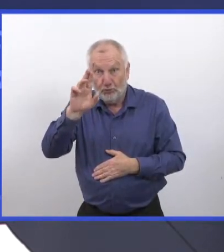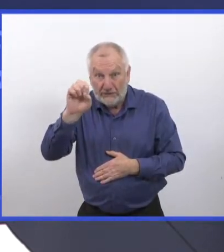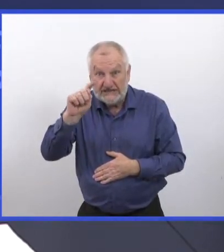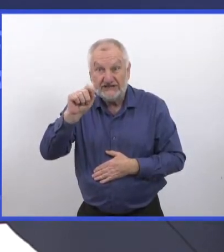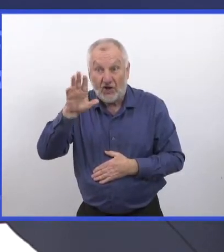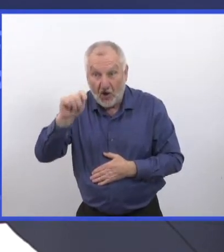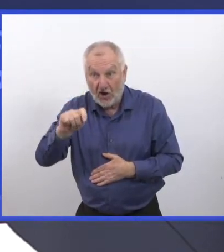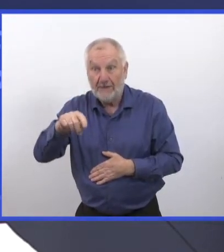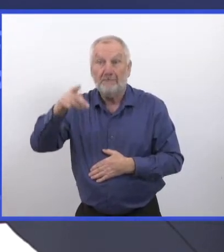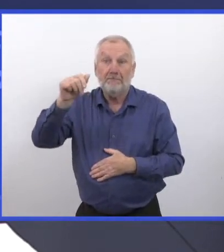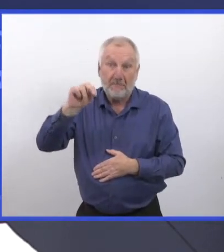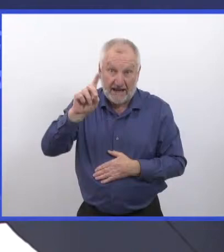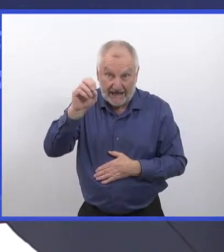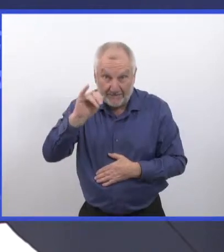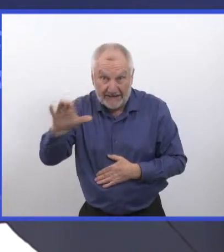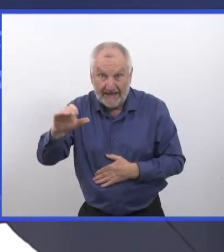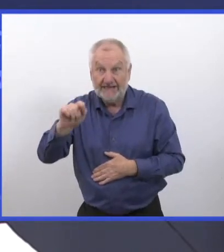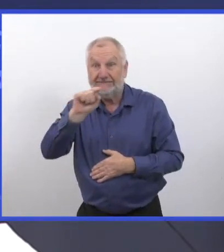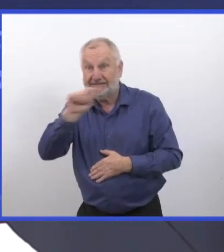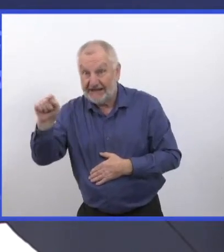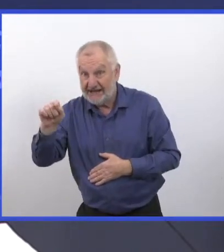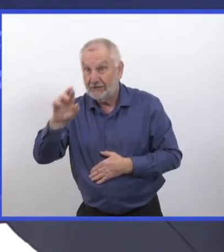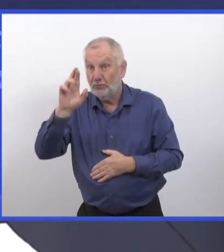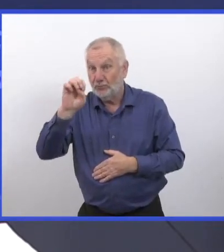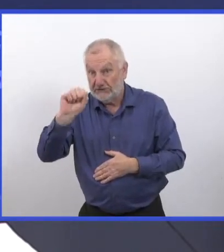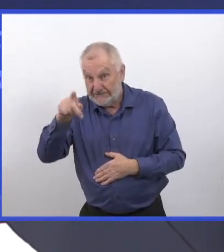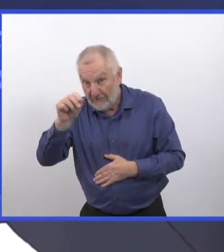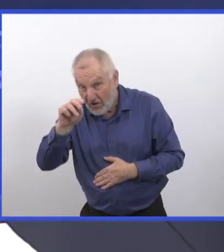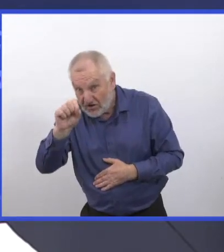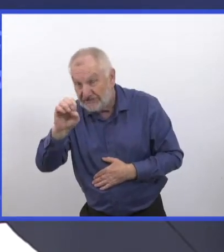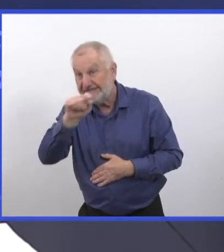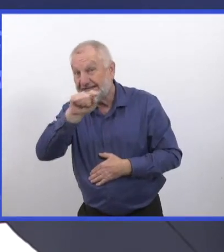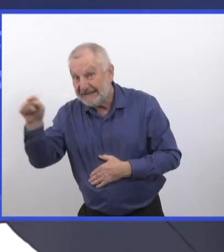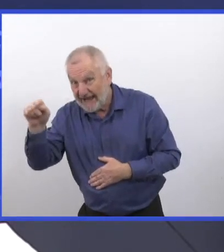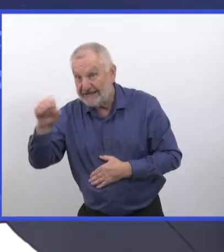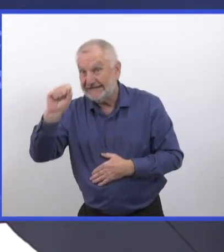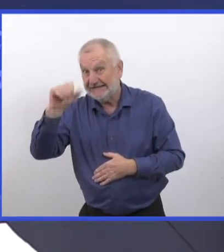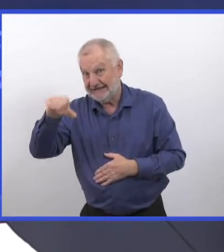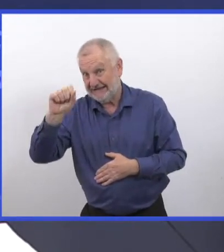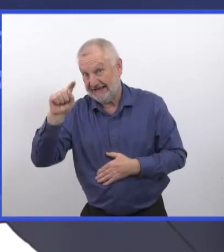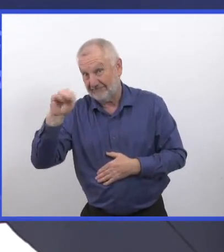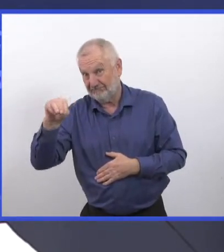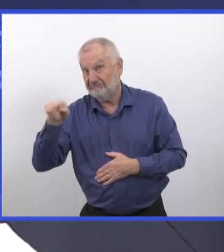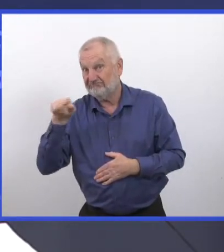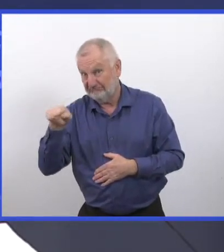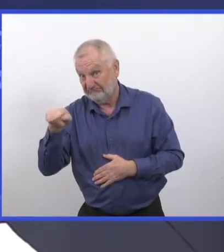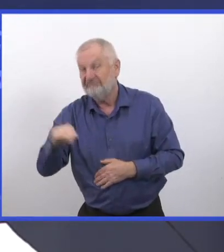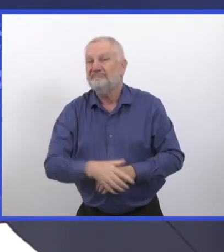so that puts extra pressure on your system and that can cause more problems with someone you know having shortness of breath